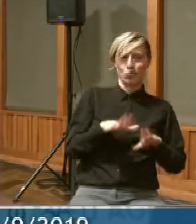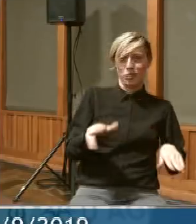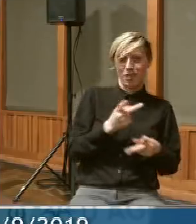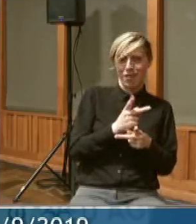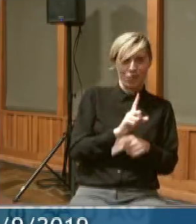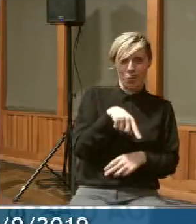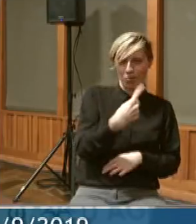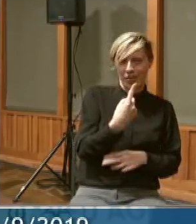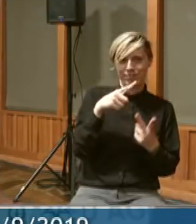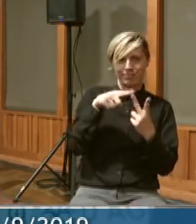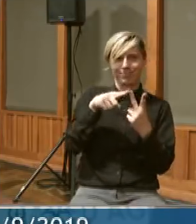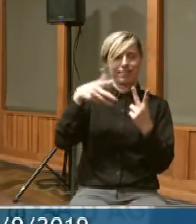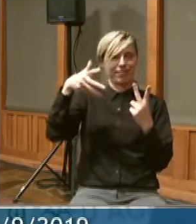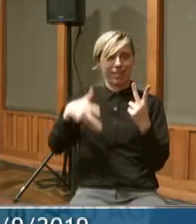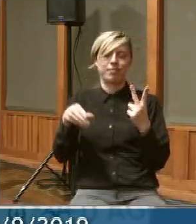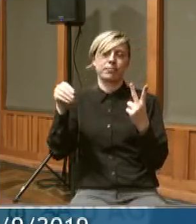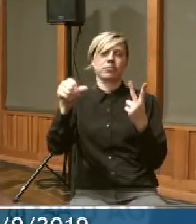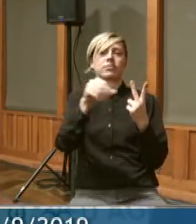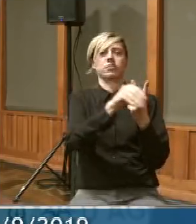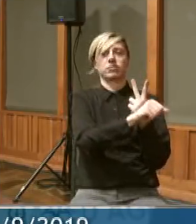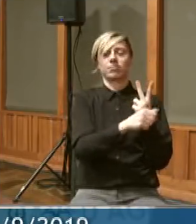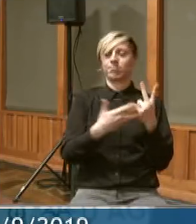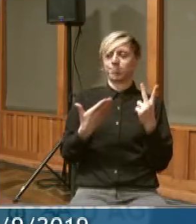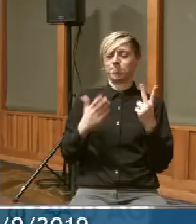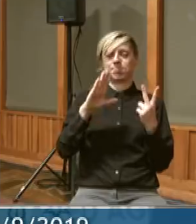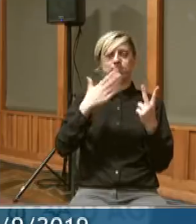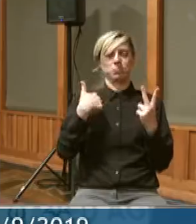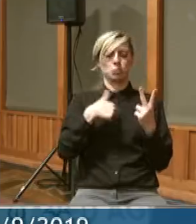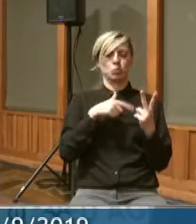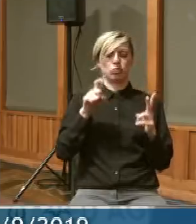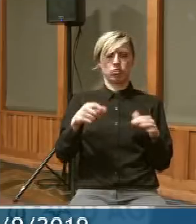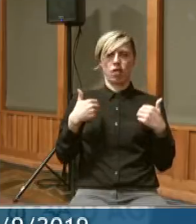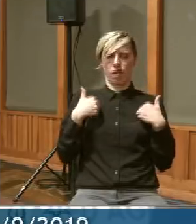A JOB JUST TO COVER THOSE COSTS. IN SELLWOOD WE ARE PLEASED TO